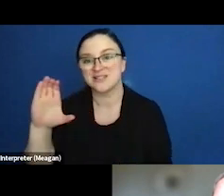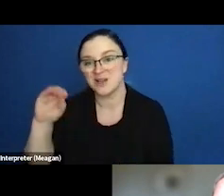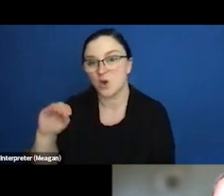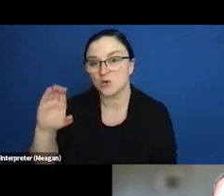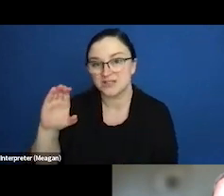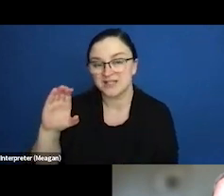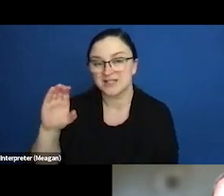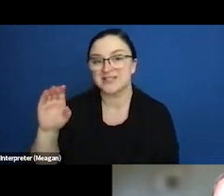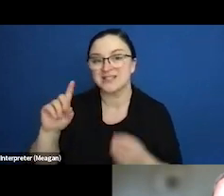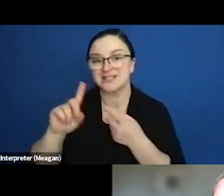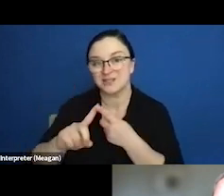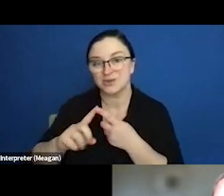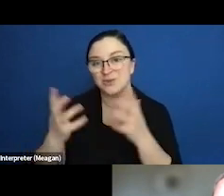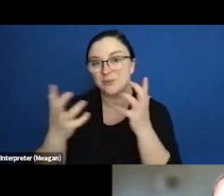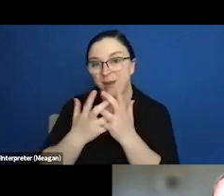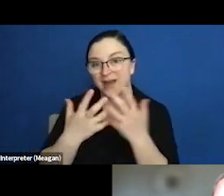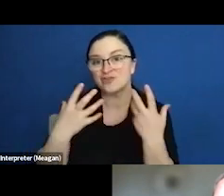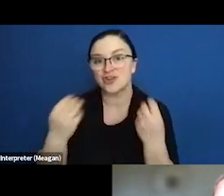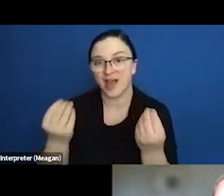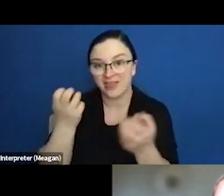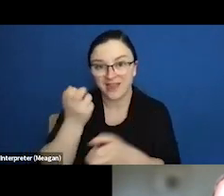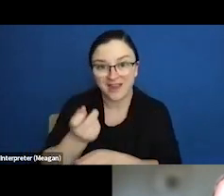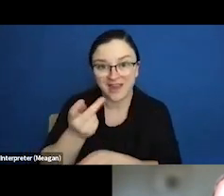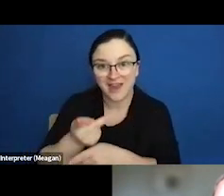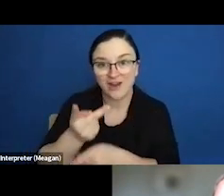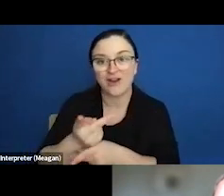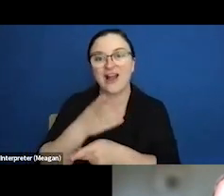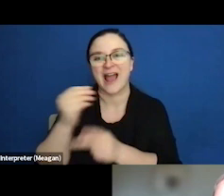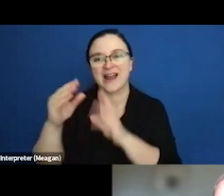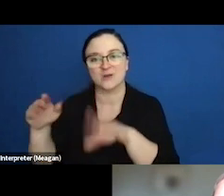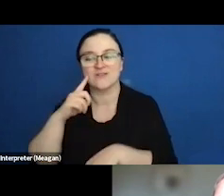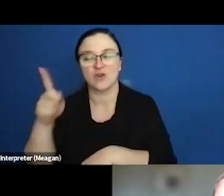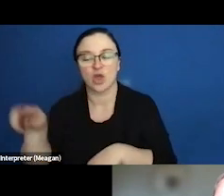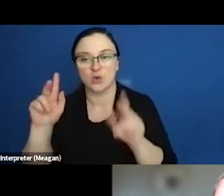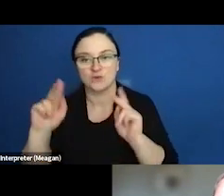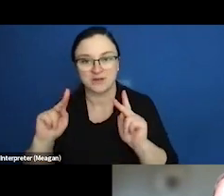to match healthcare and housing for those individuals and to bring along